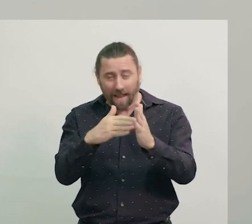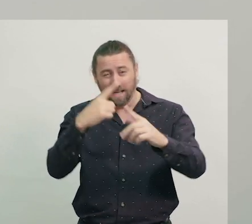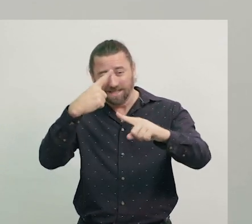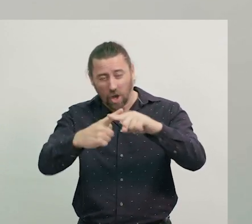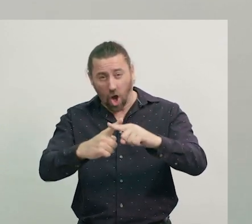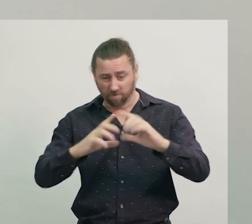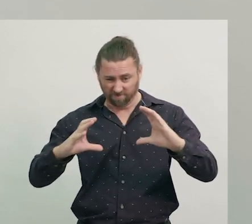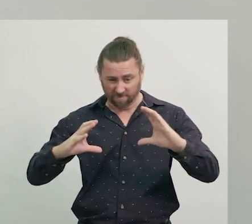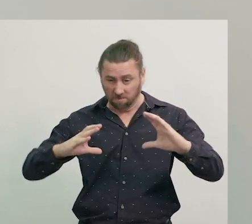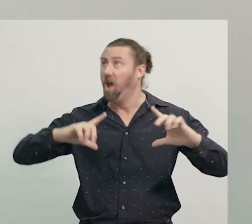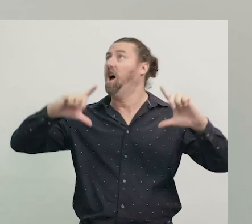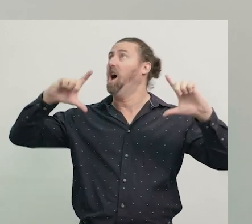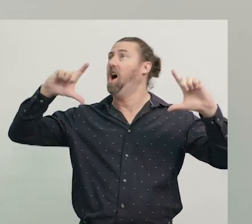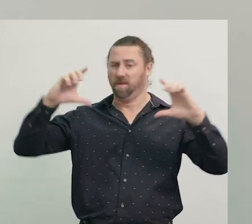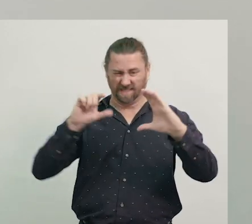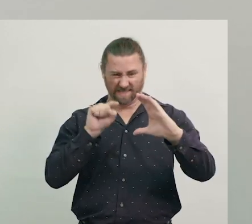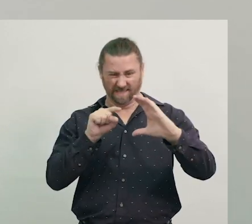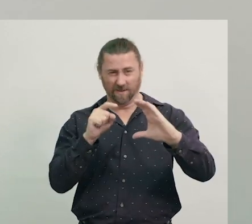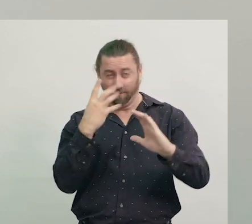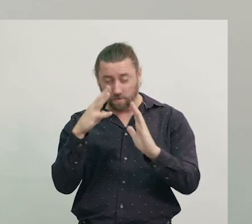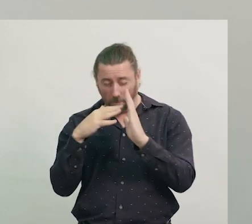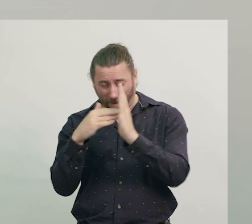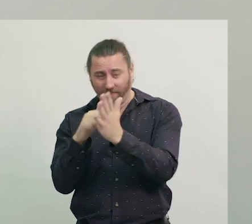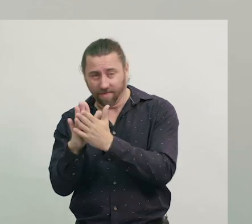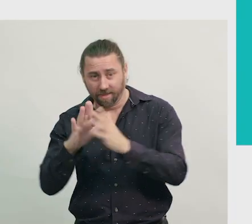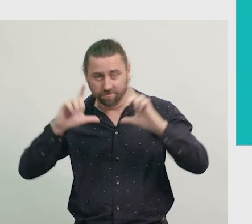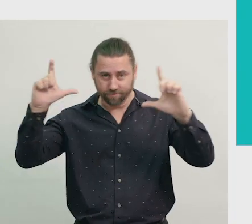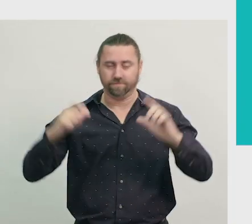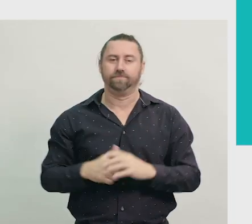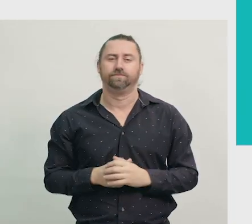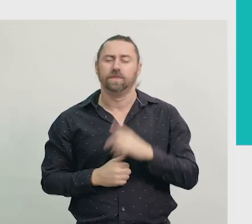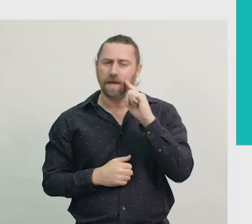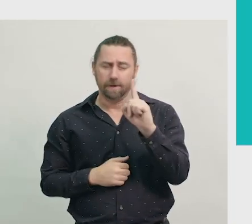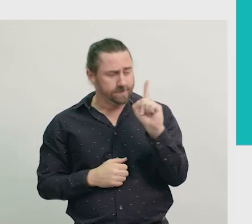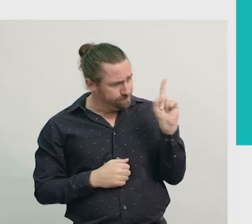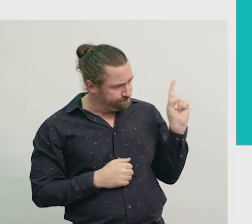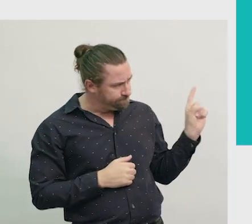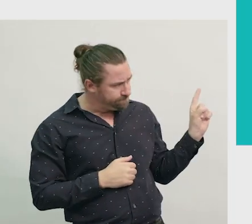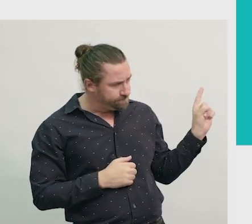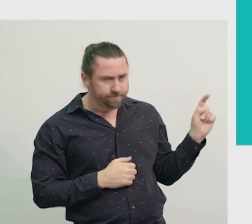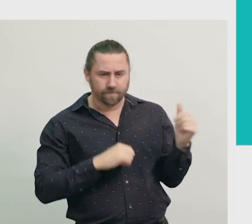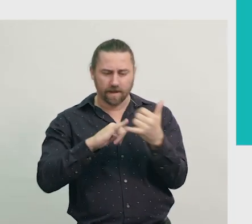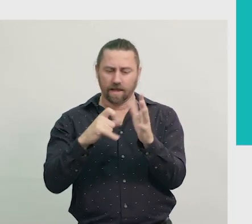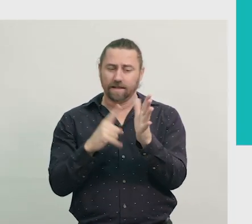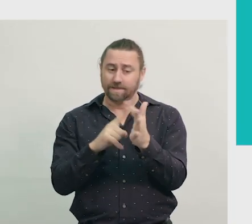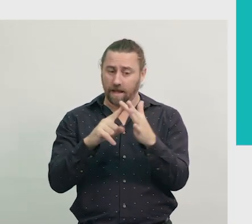Now, let's look at a smaller example on the geoboard. To calculate the scale factor of a drawing or model,